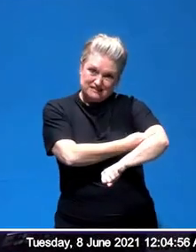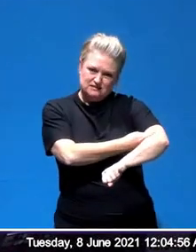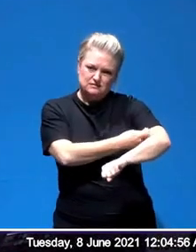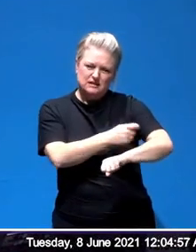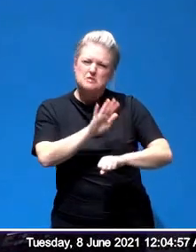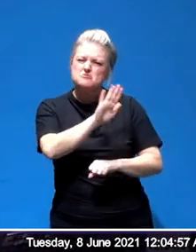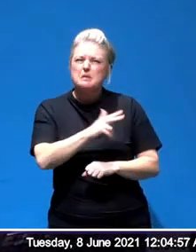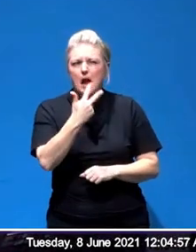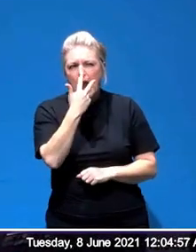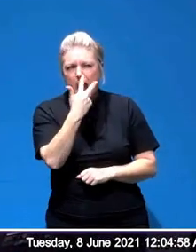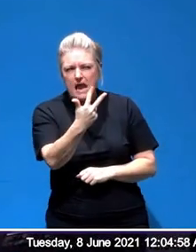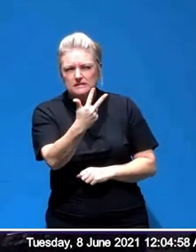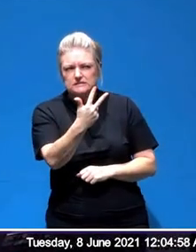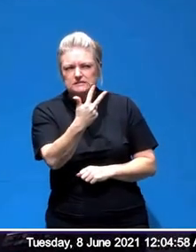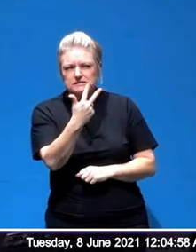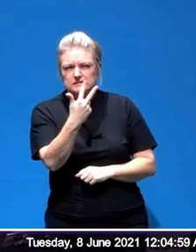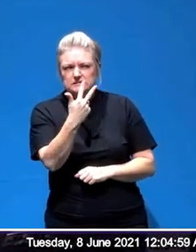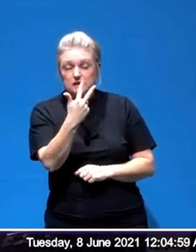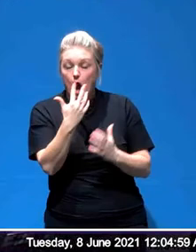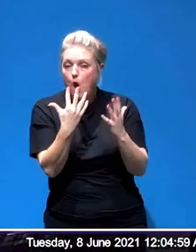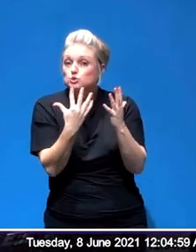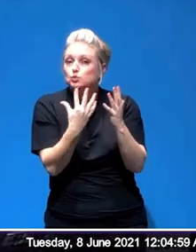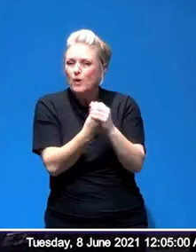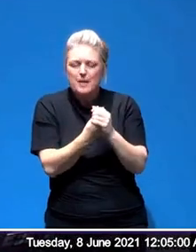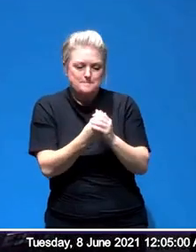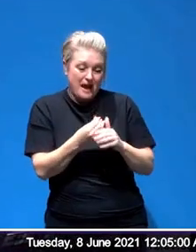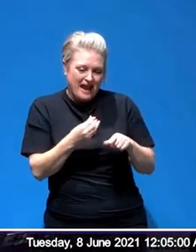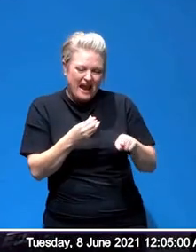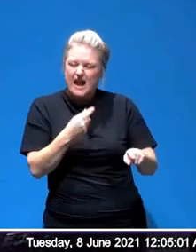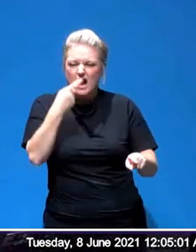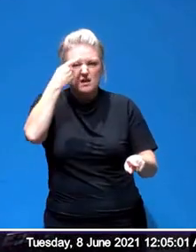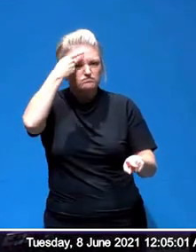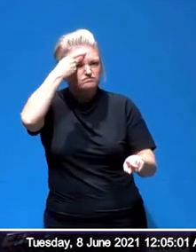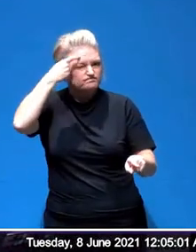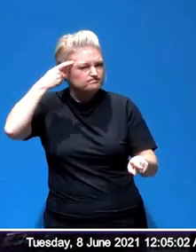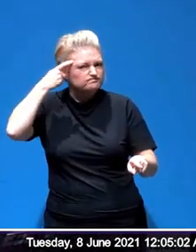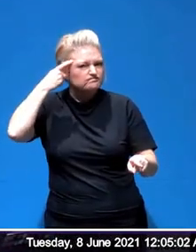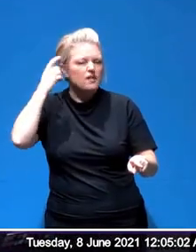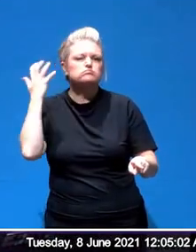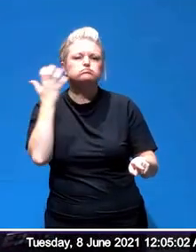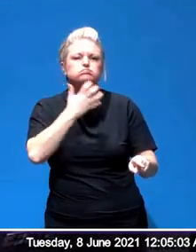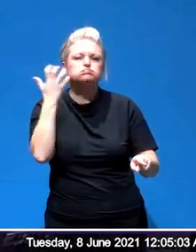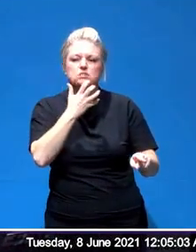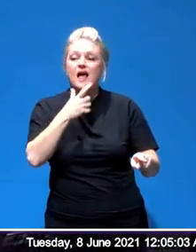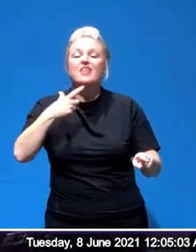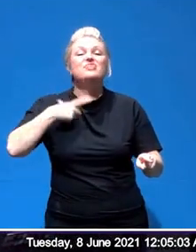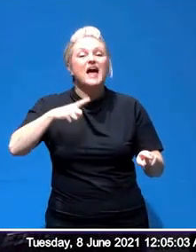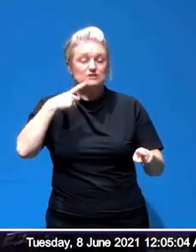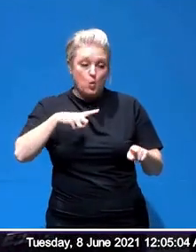I was with him and it was very traumatic. So that's why I insist on him having the midazolam before he goes